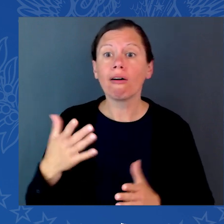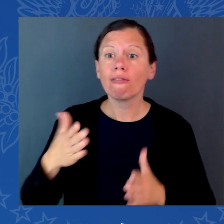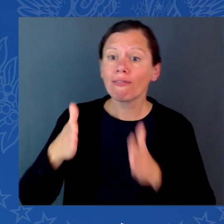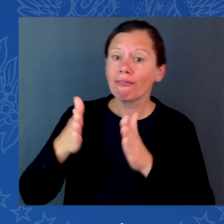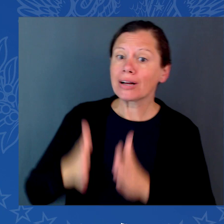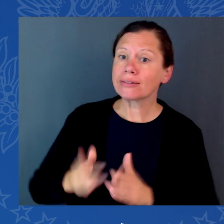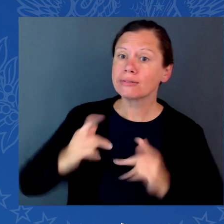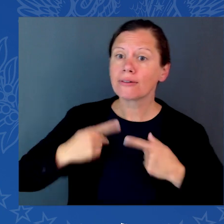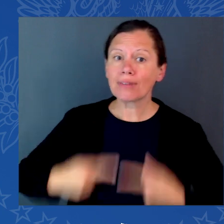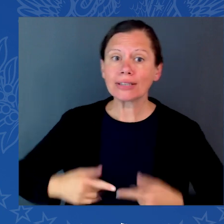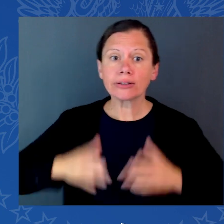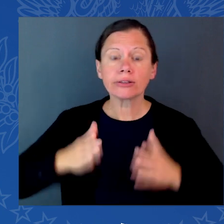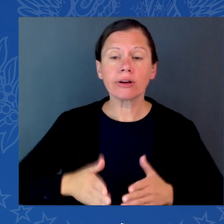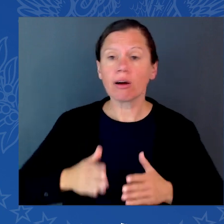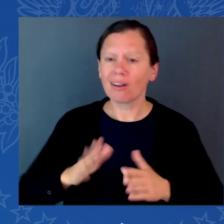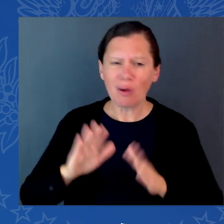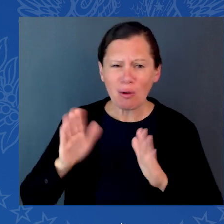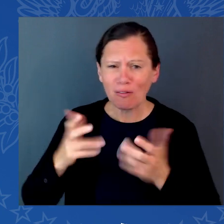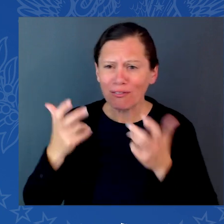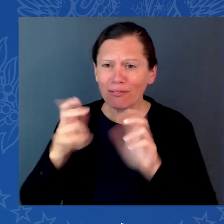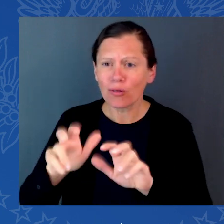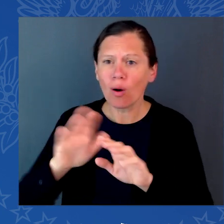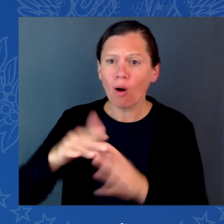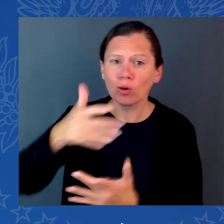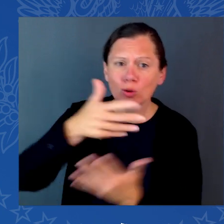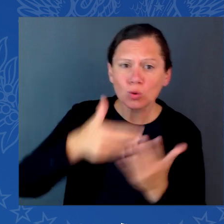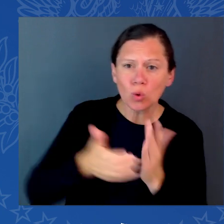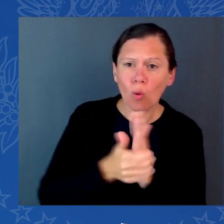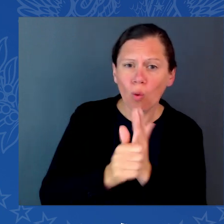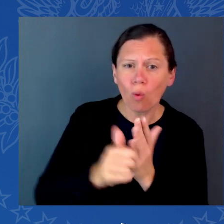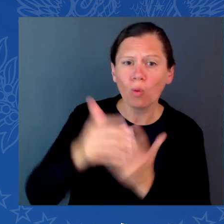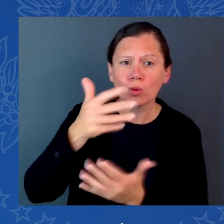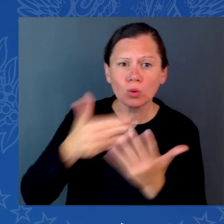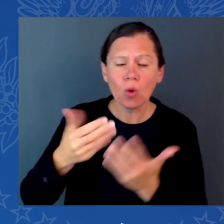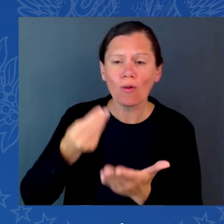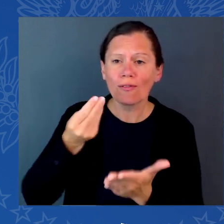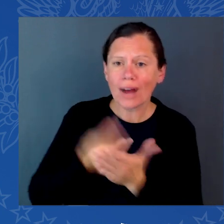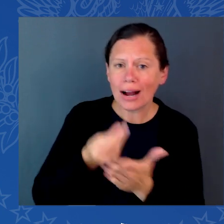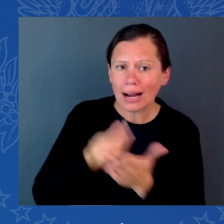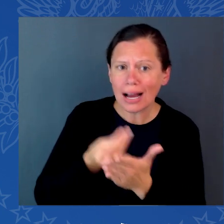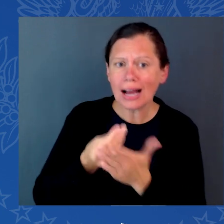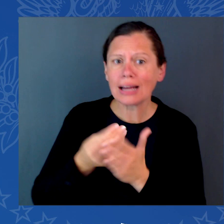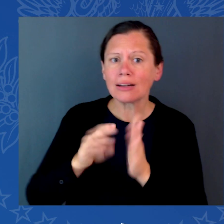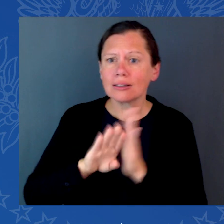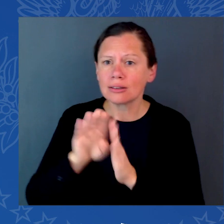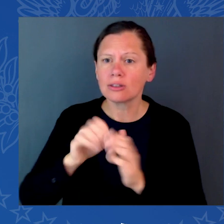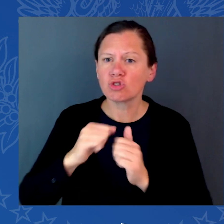We are laying a strong foundation for a developed India with this.